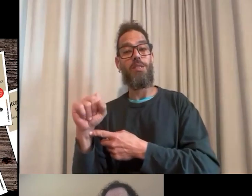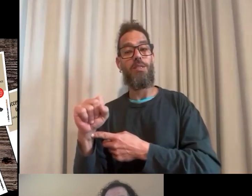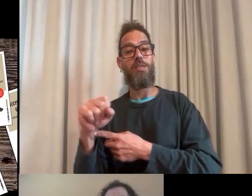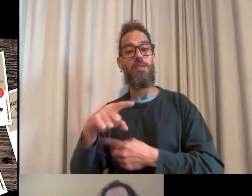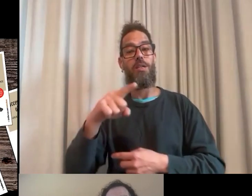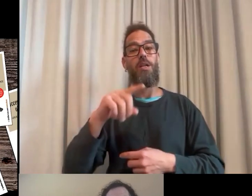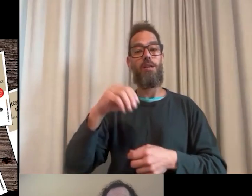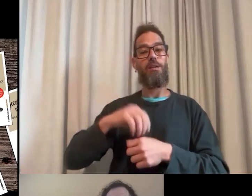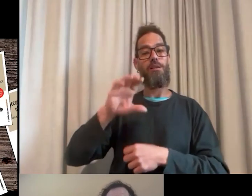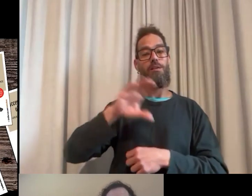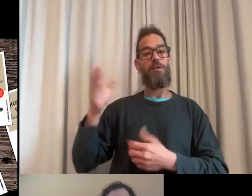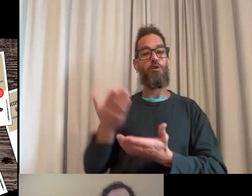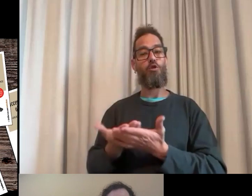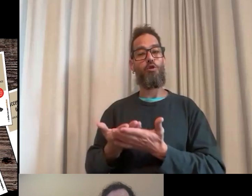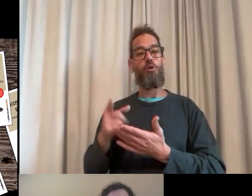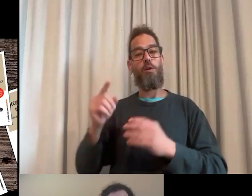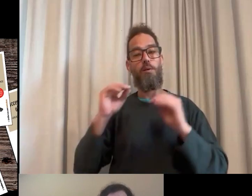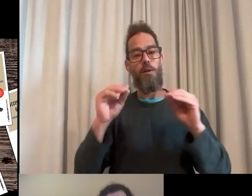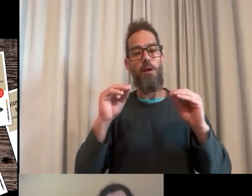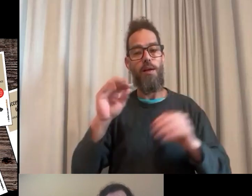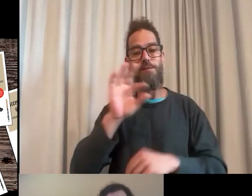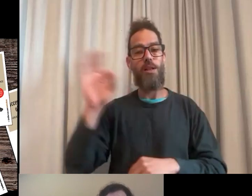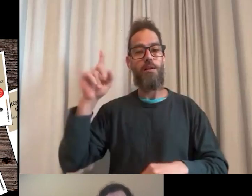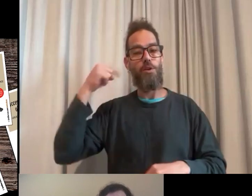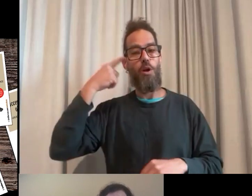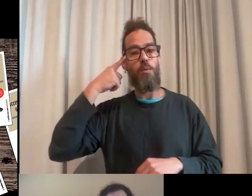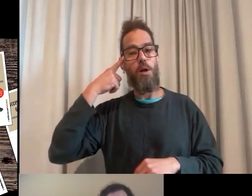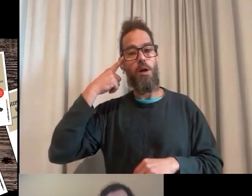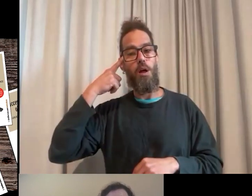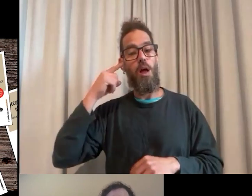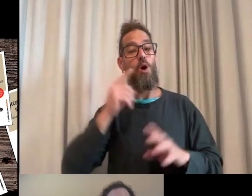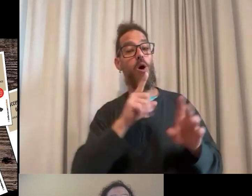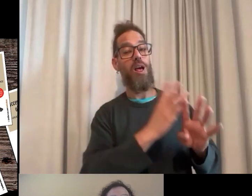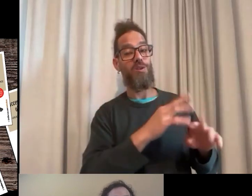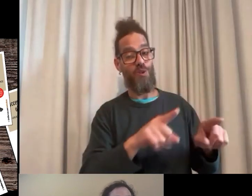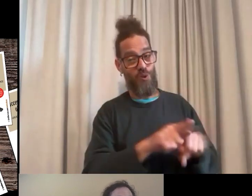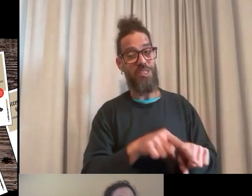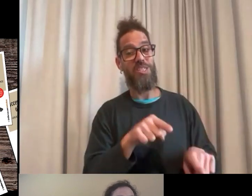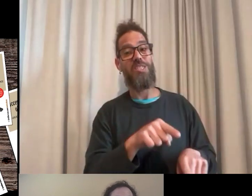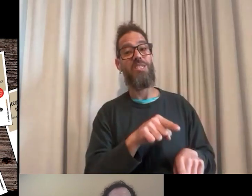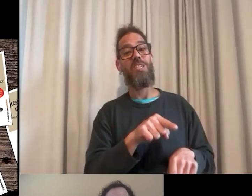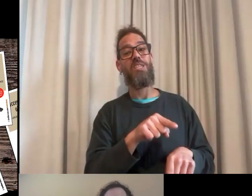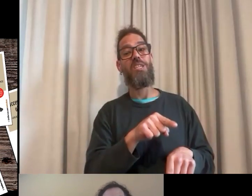is tooling up as well to be able to provide training for federal government clients.